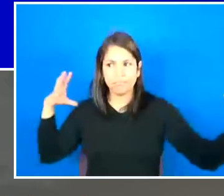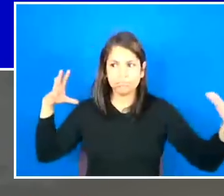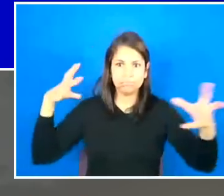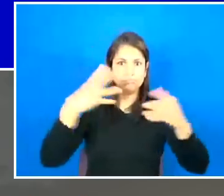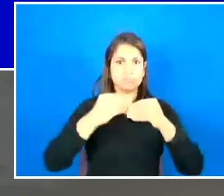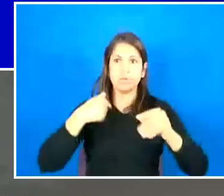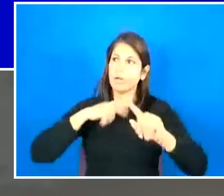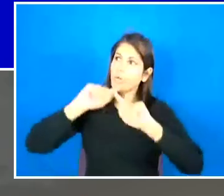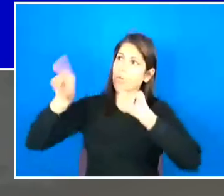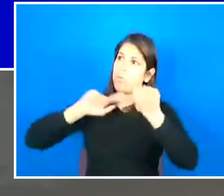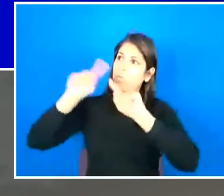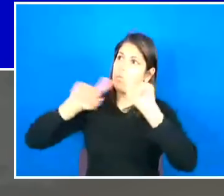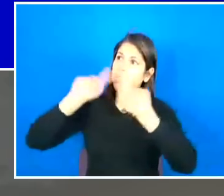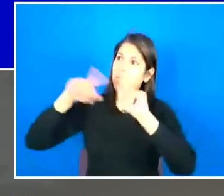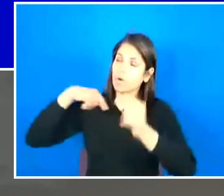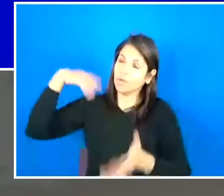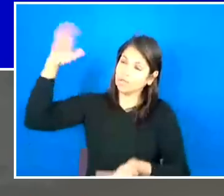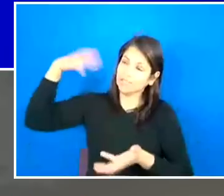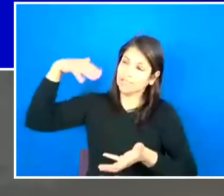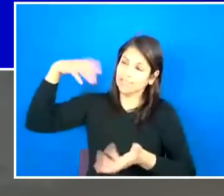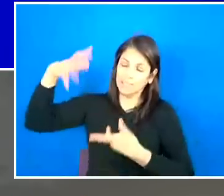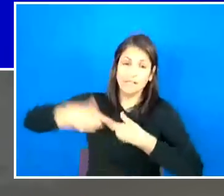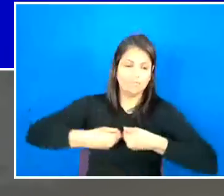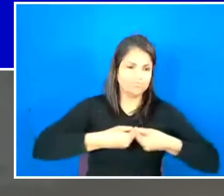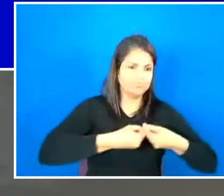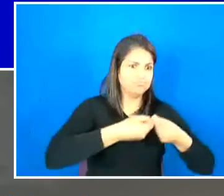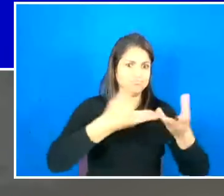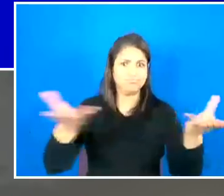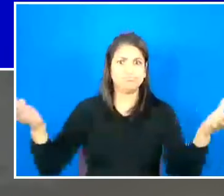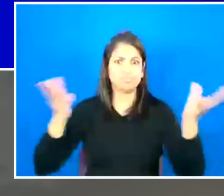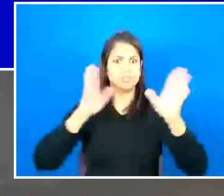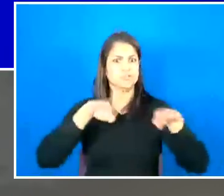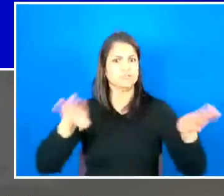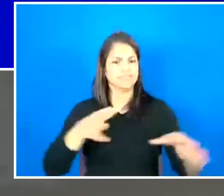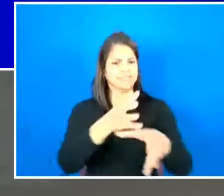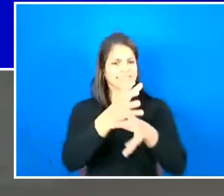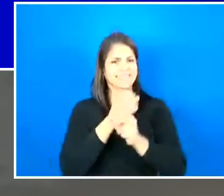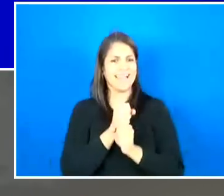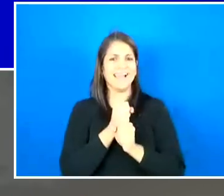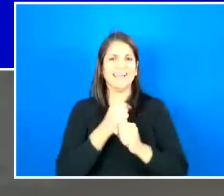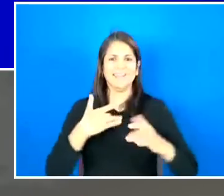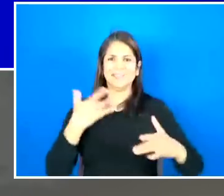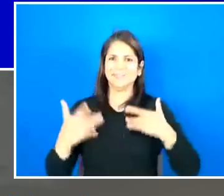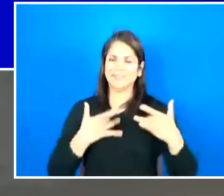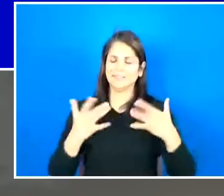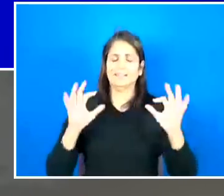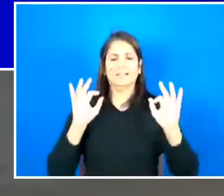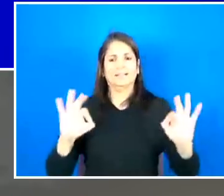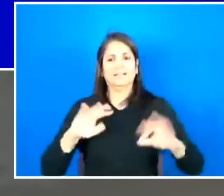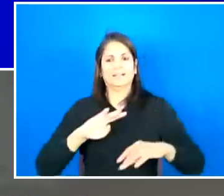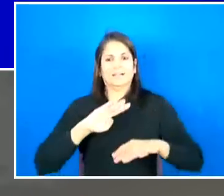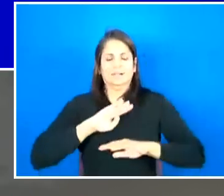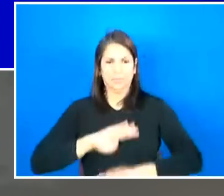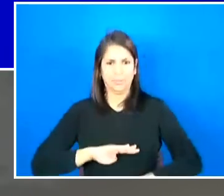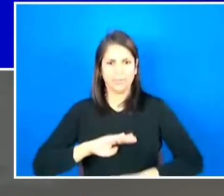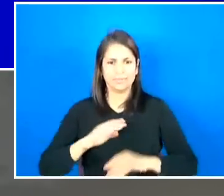NEM AS WE SPEAK. THAT IS MANY MORE